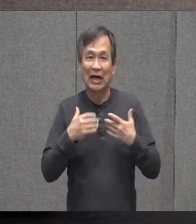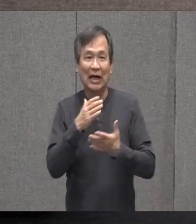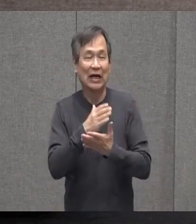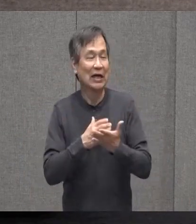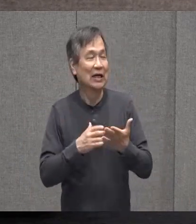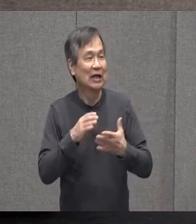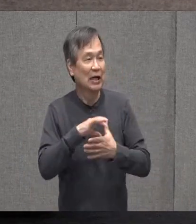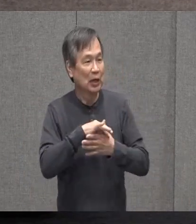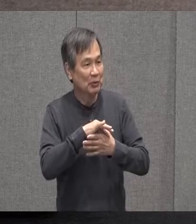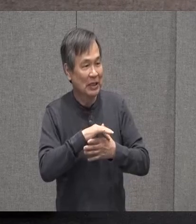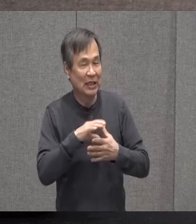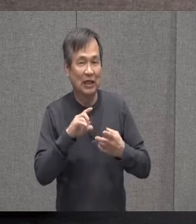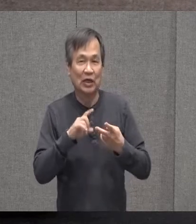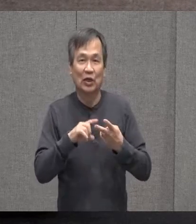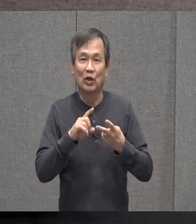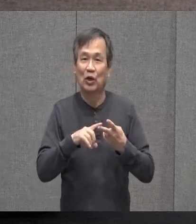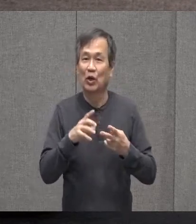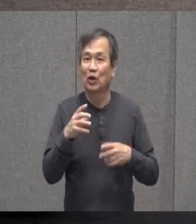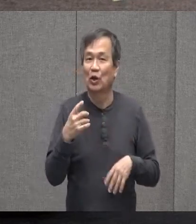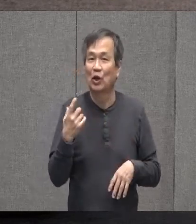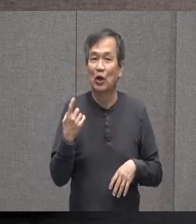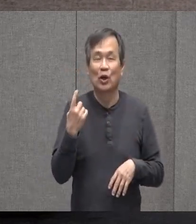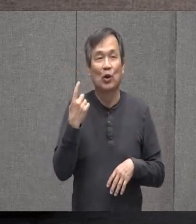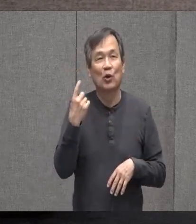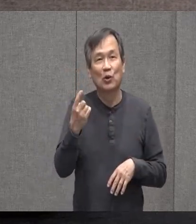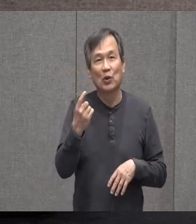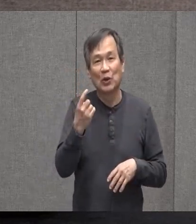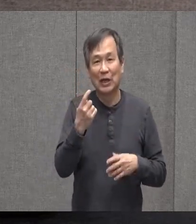"or fresh fruit, or even one delicious cake."